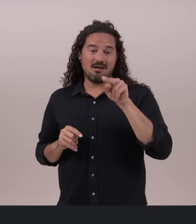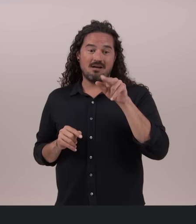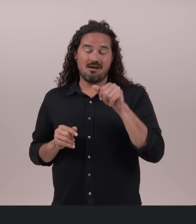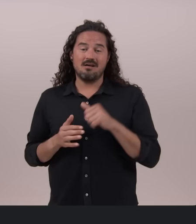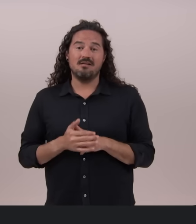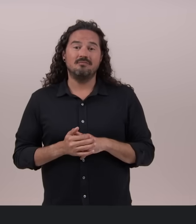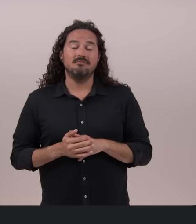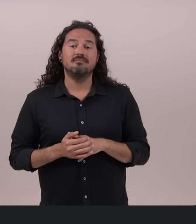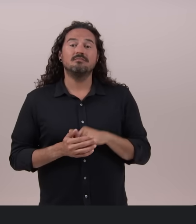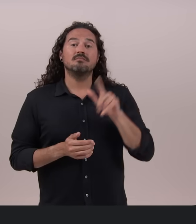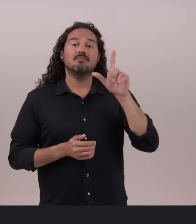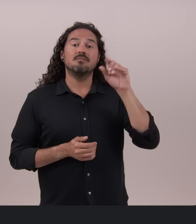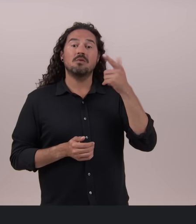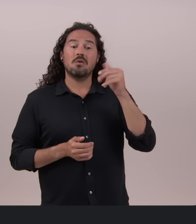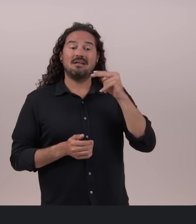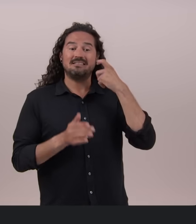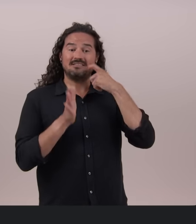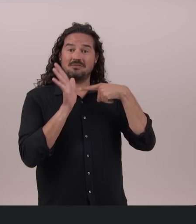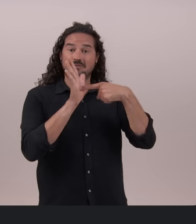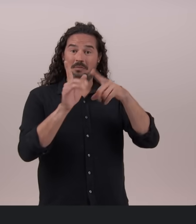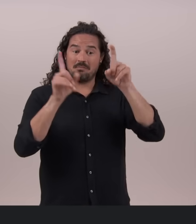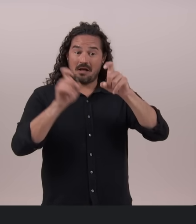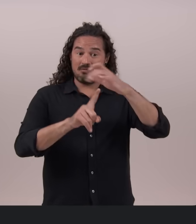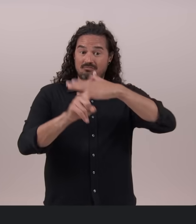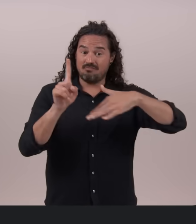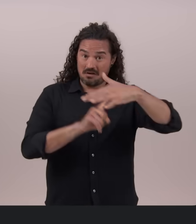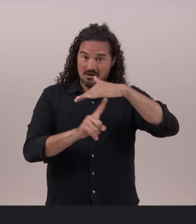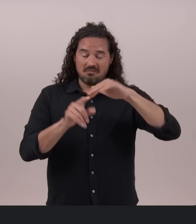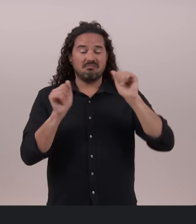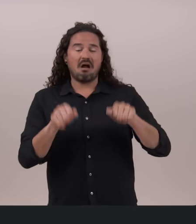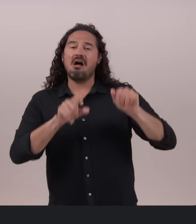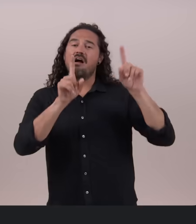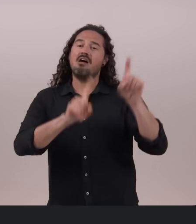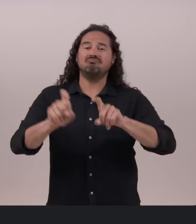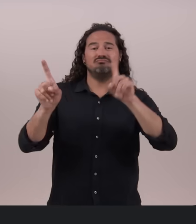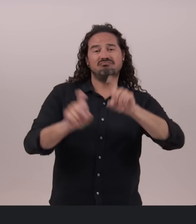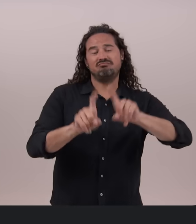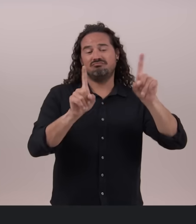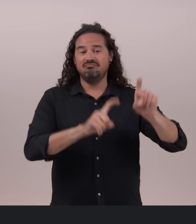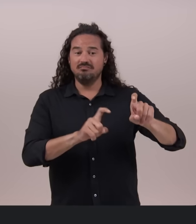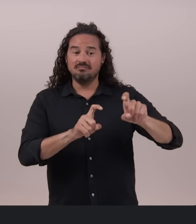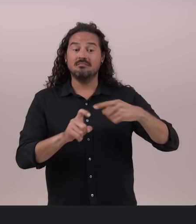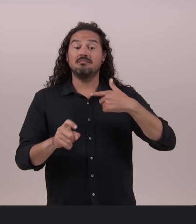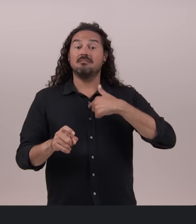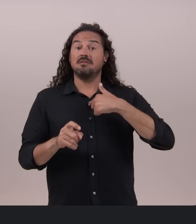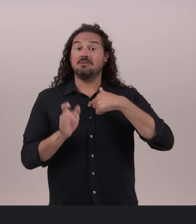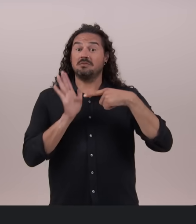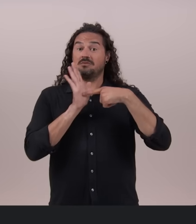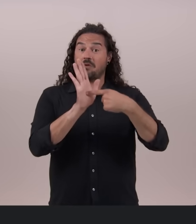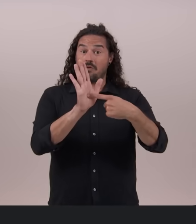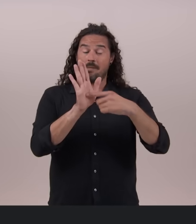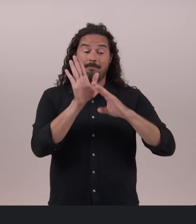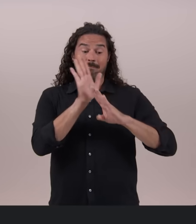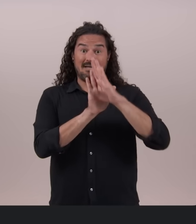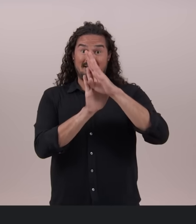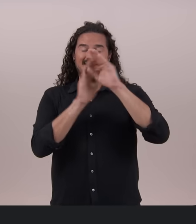Logan showed you how the playground lets you experiment and what I just showed you is how Build lets you ship.